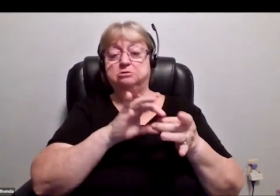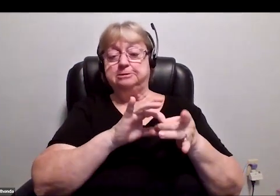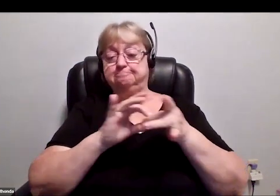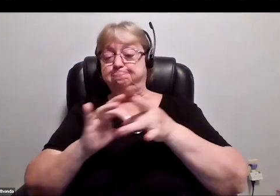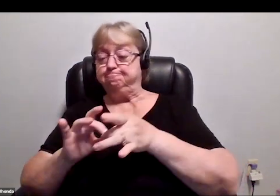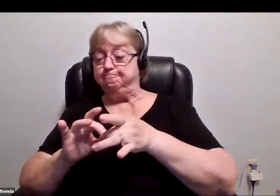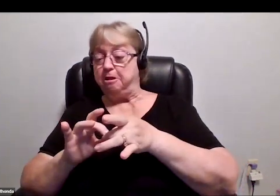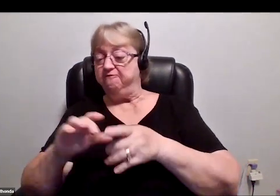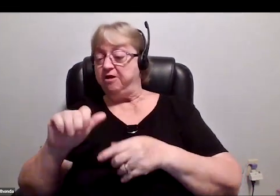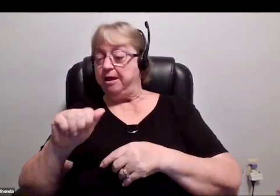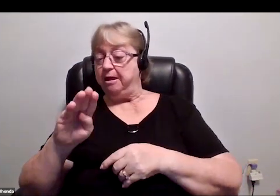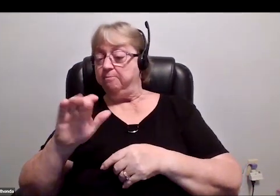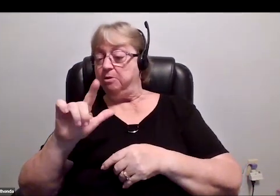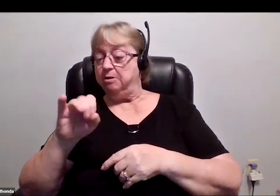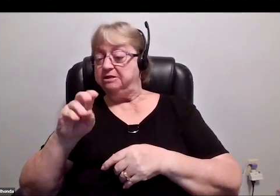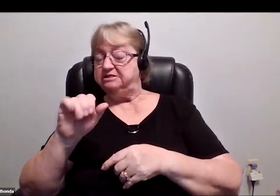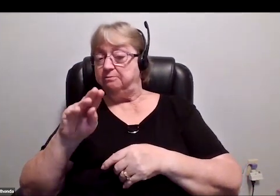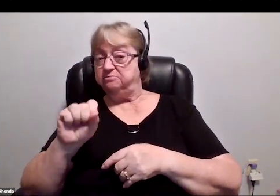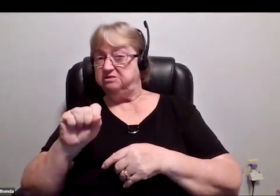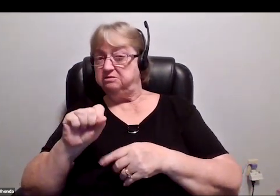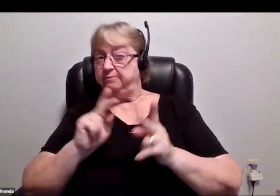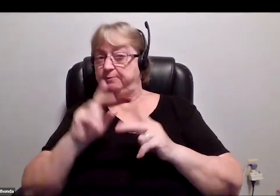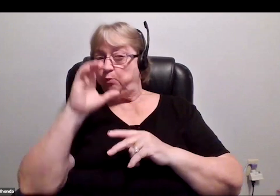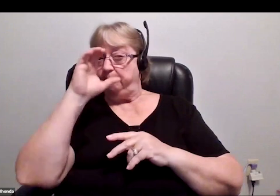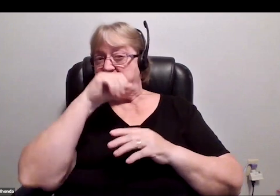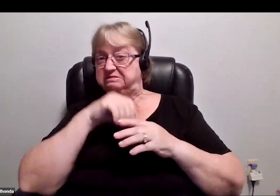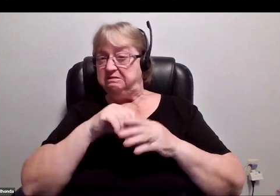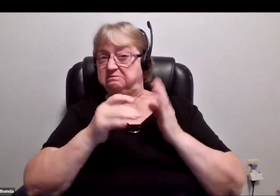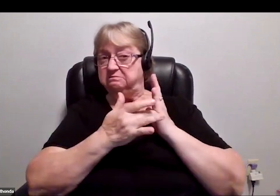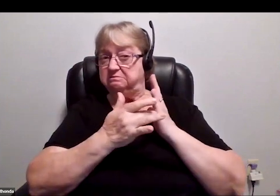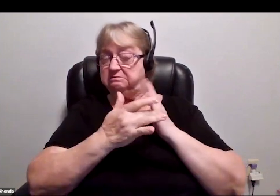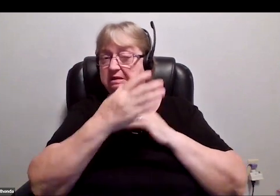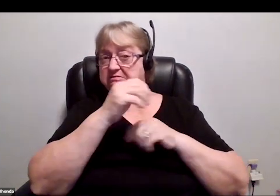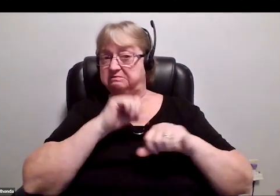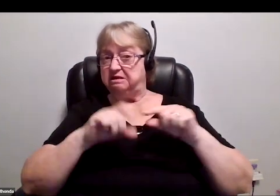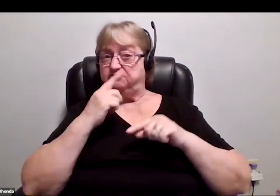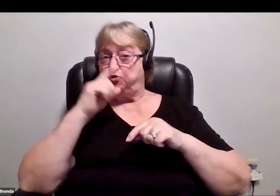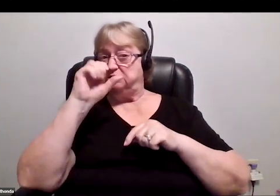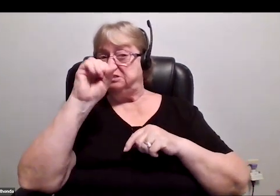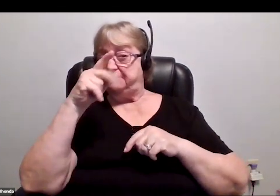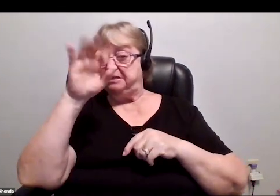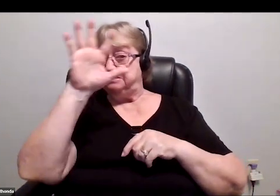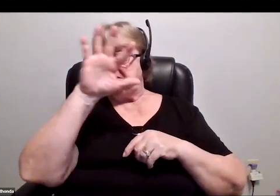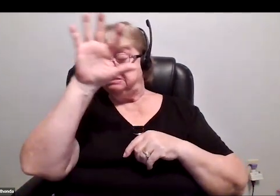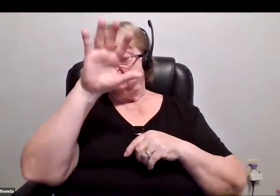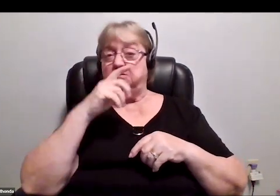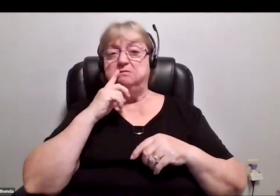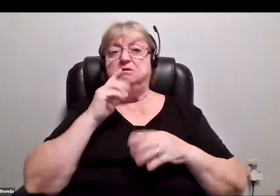that I think a lot of people miss in the technology and science space. Ableism, more broadly, is a system of assigning value